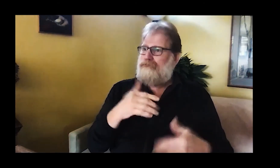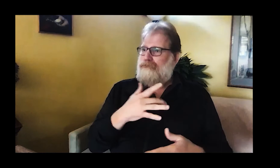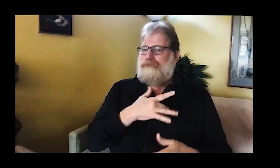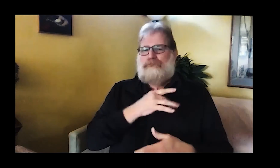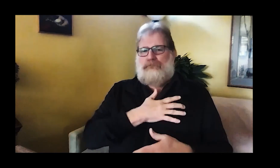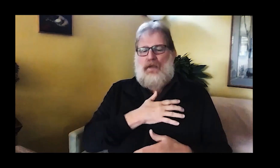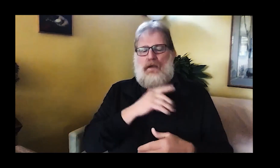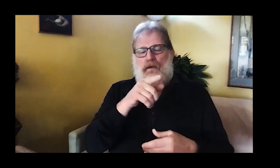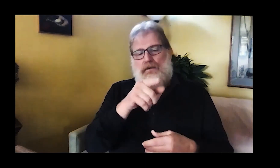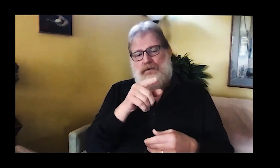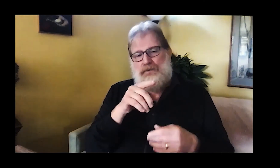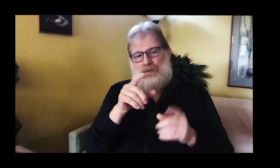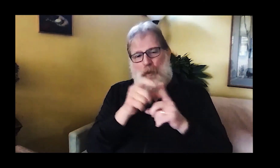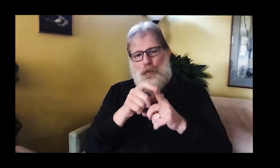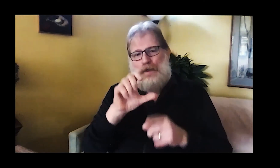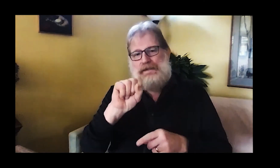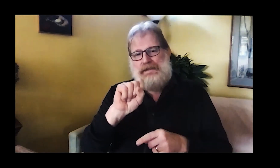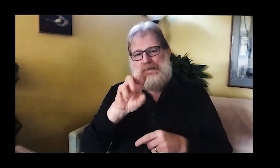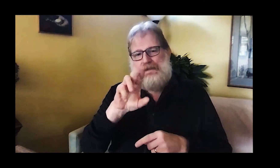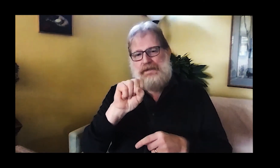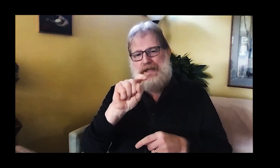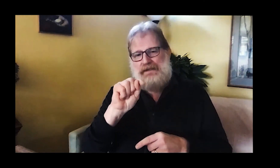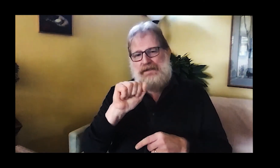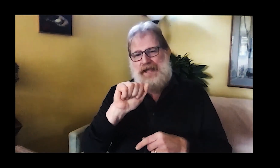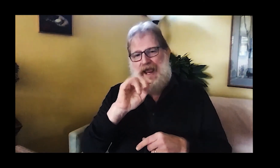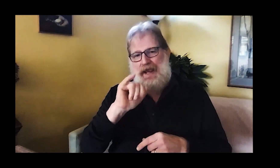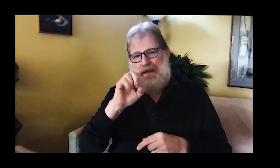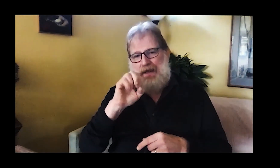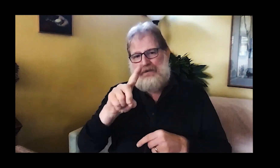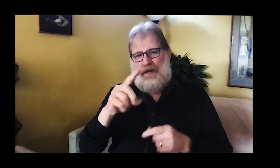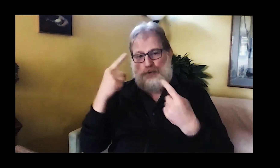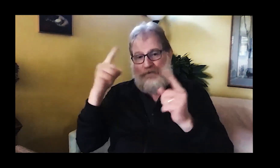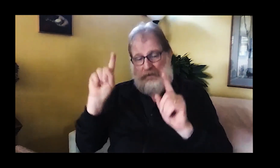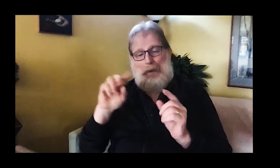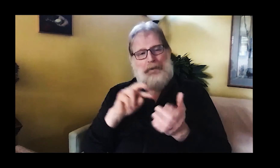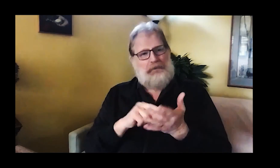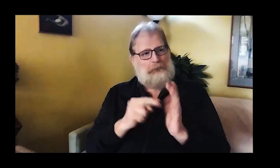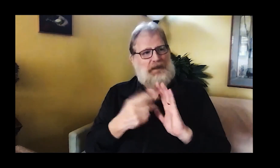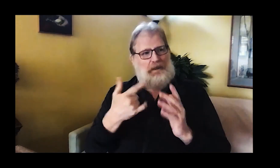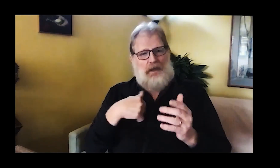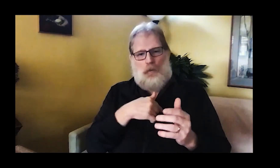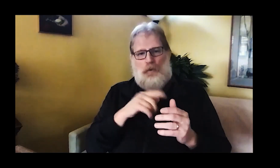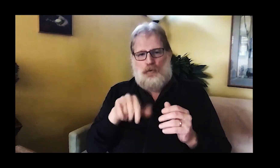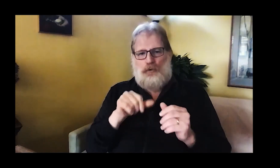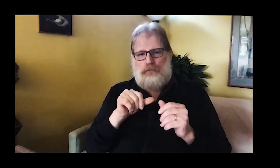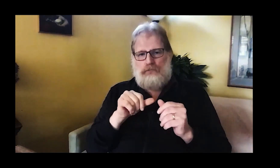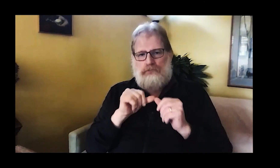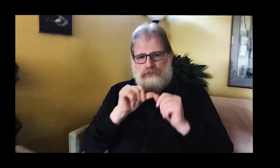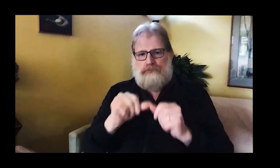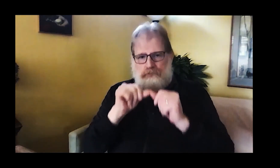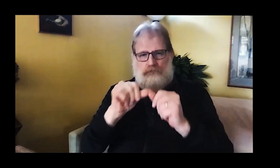I - the word sustained success means a lot to me. It means that it wasn't